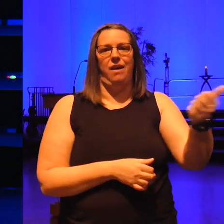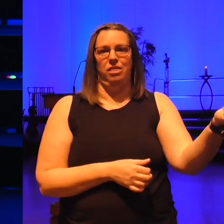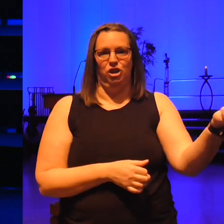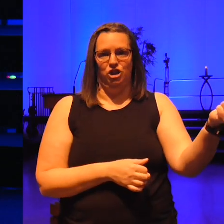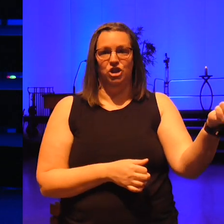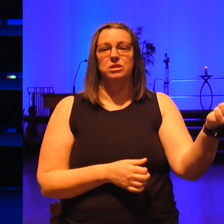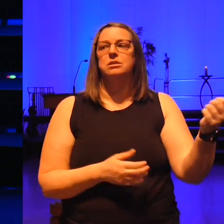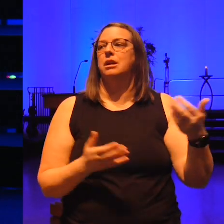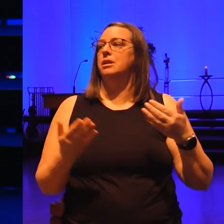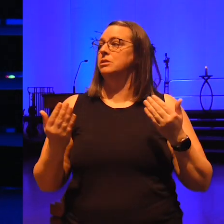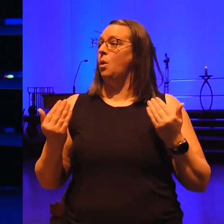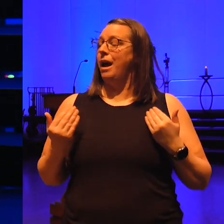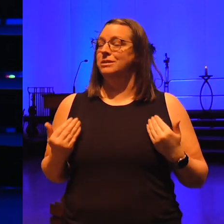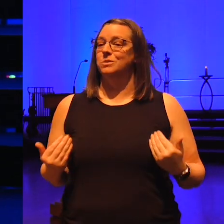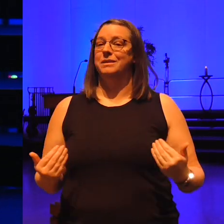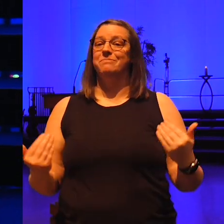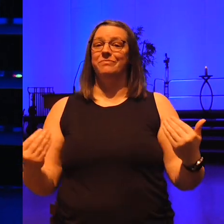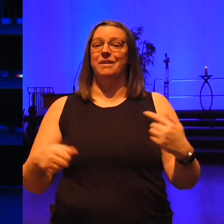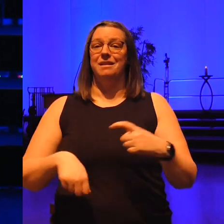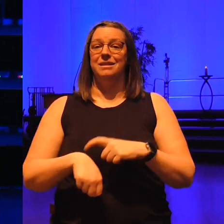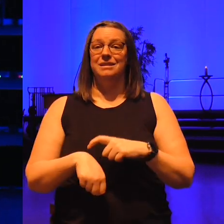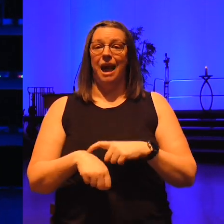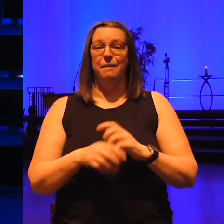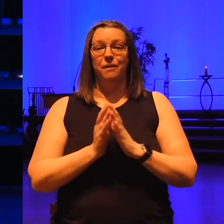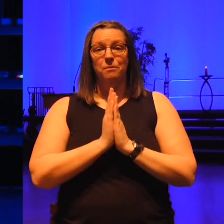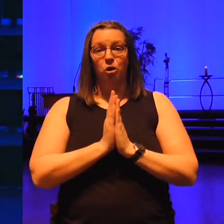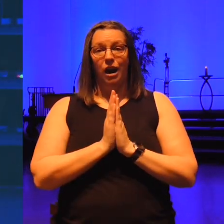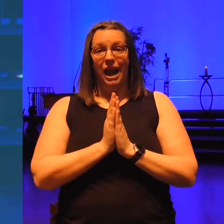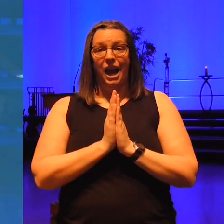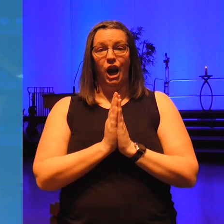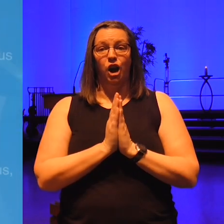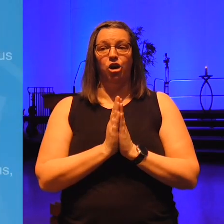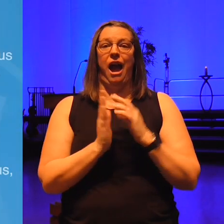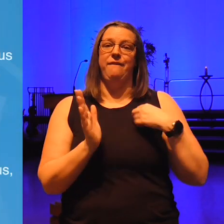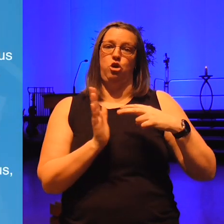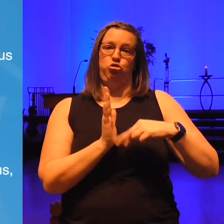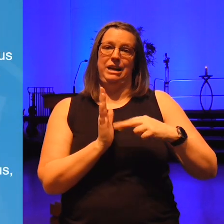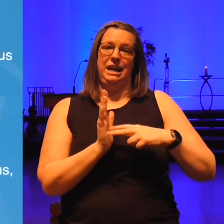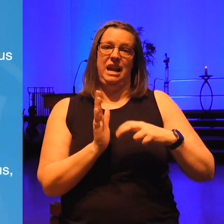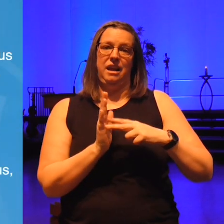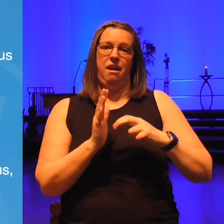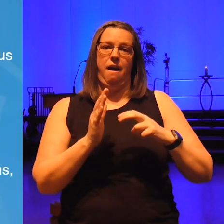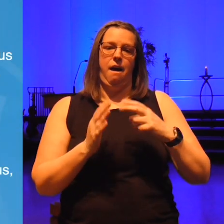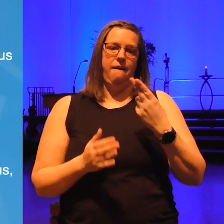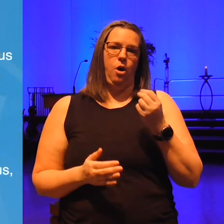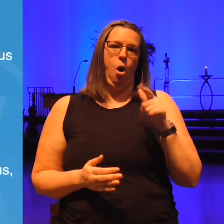a reading from Ernest Holmes to share I invite any of our practitioner prayer Partners to stand and